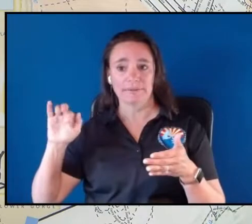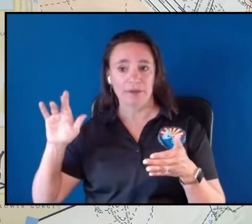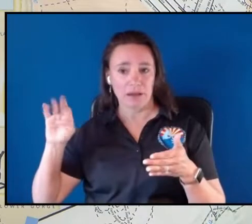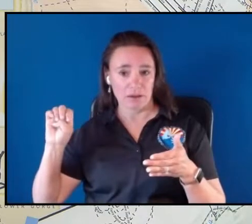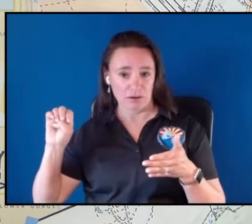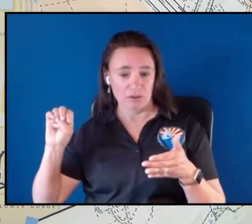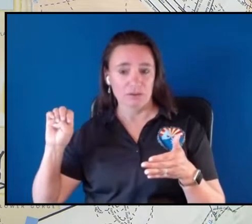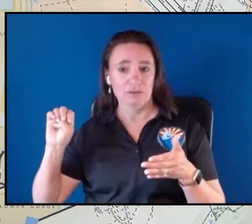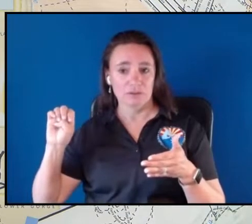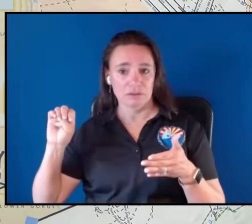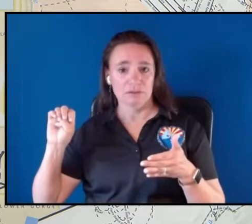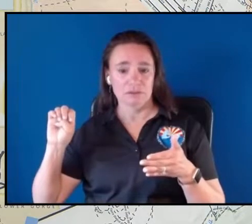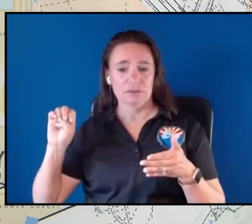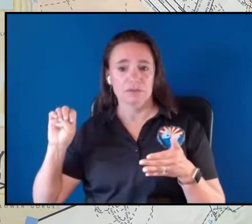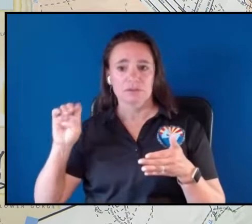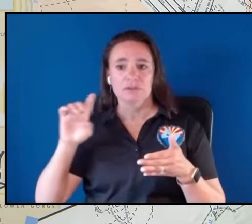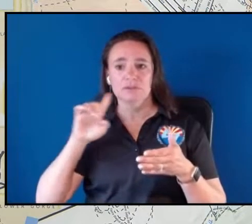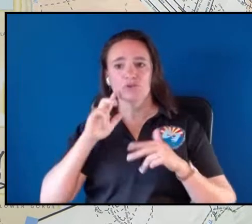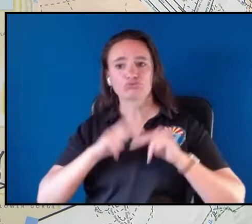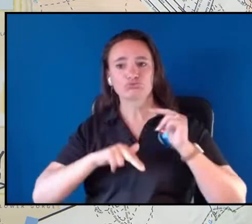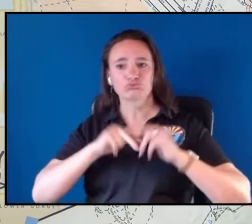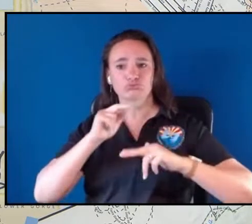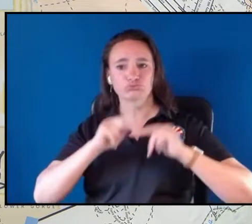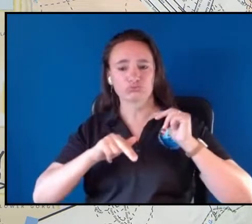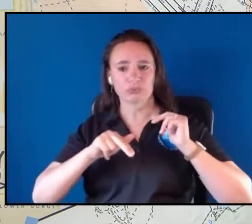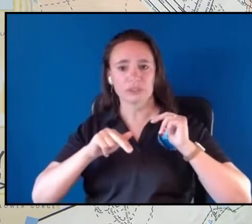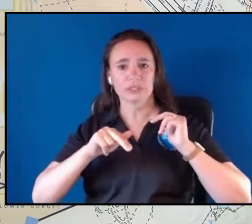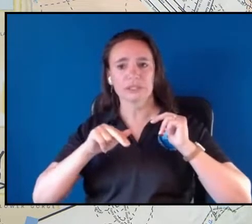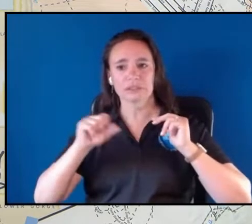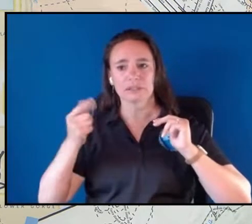construct the shaded fuel break, that indirect line that'll go